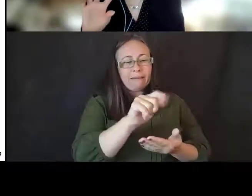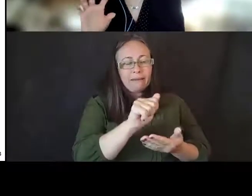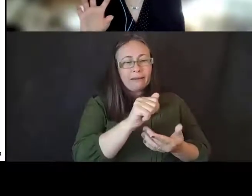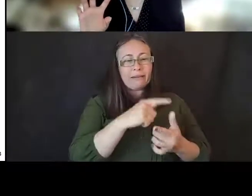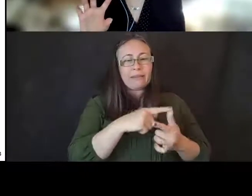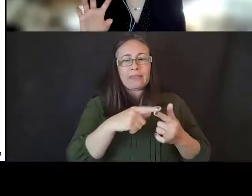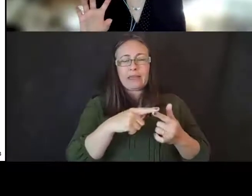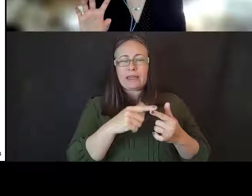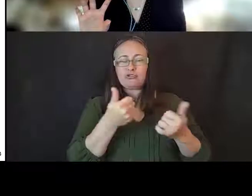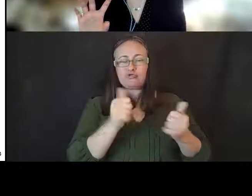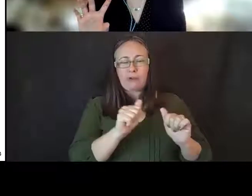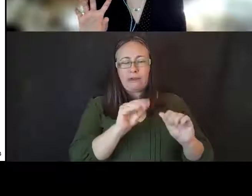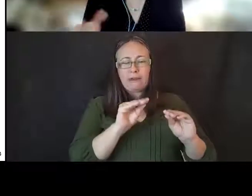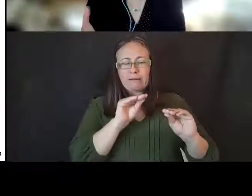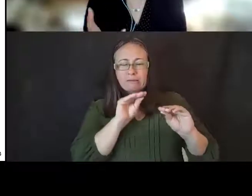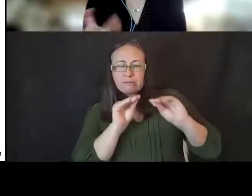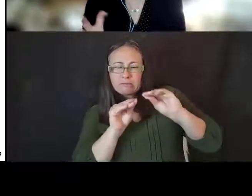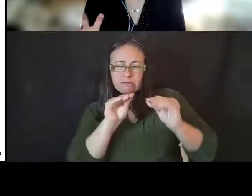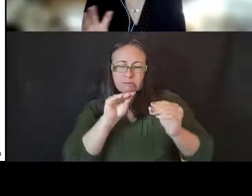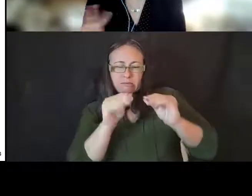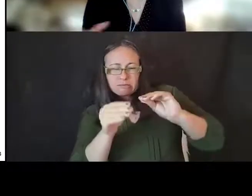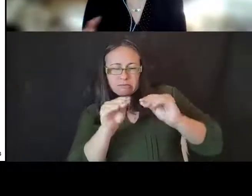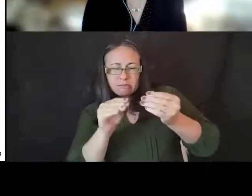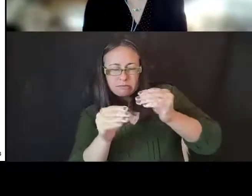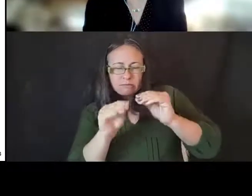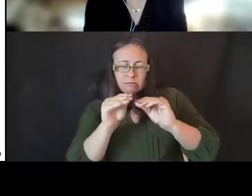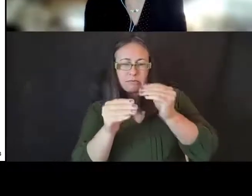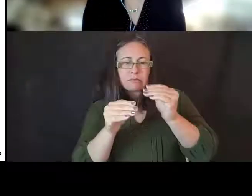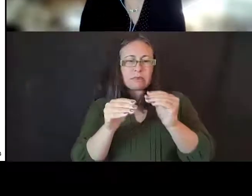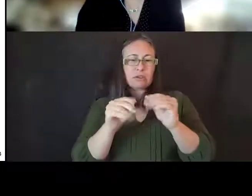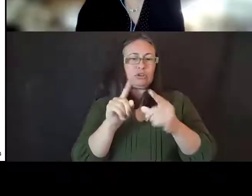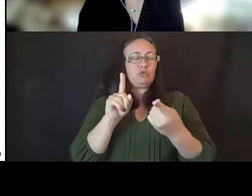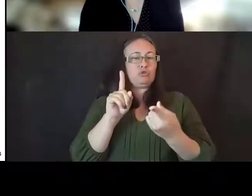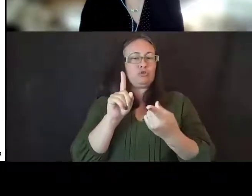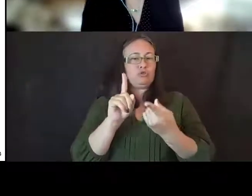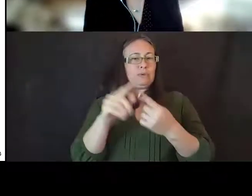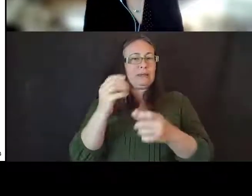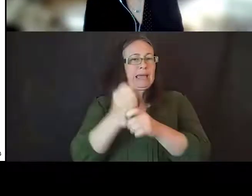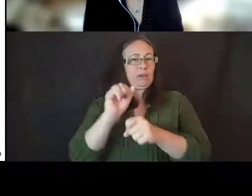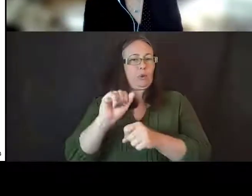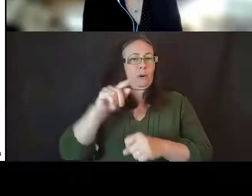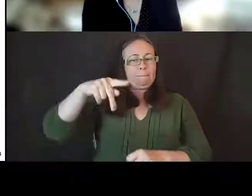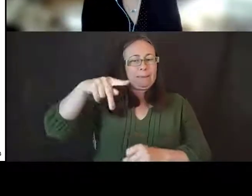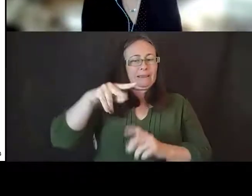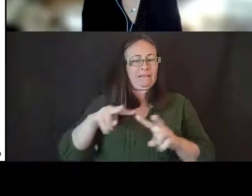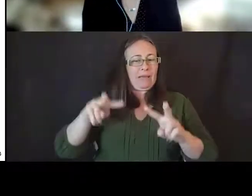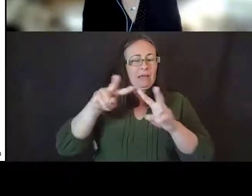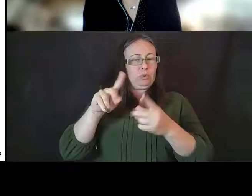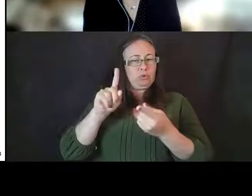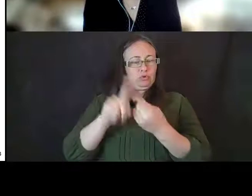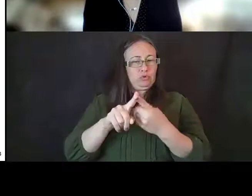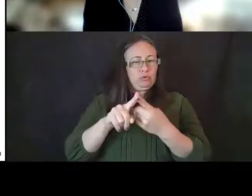try and, I guess what I say is torture it enough, so you get your p-value to be at the right value that you want it to be,